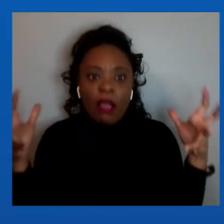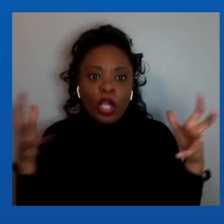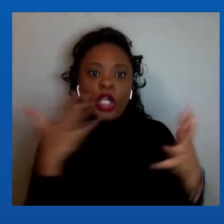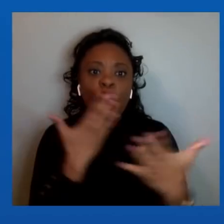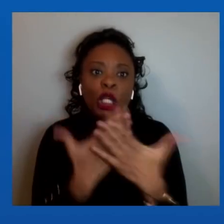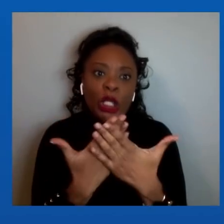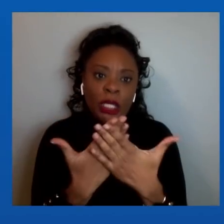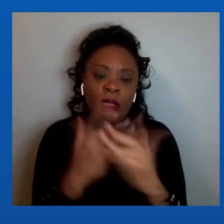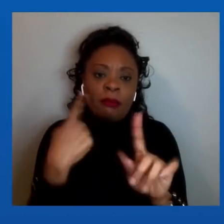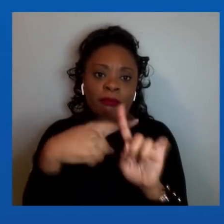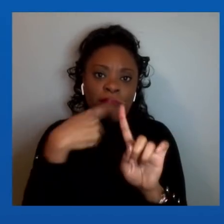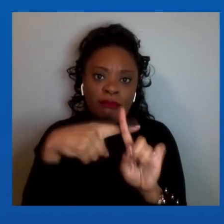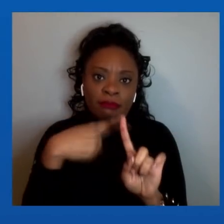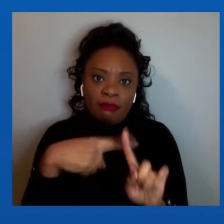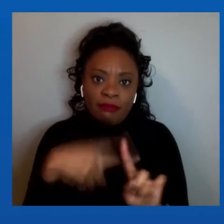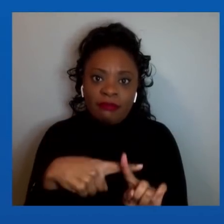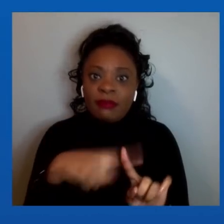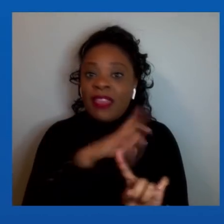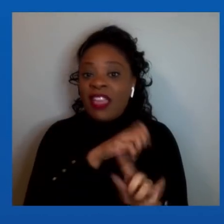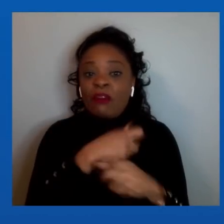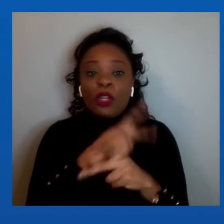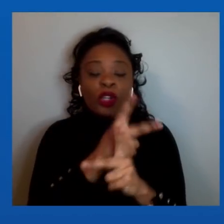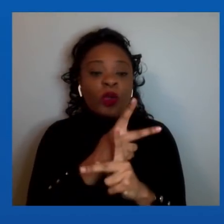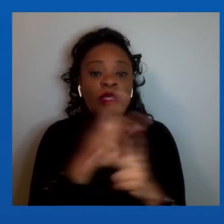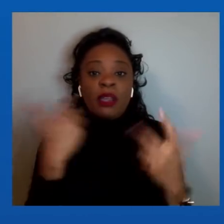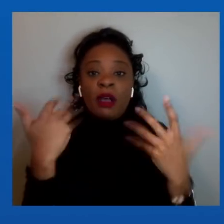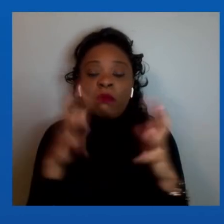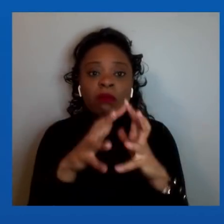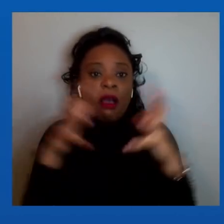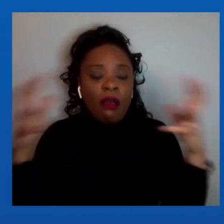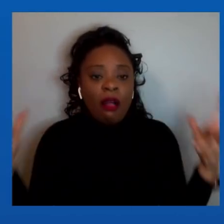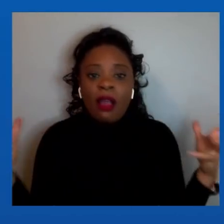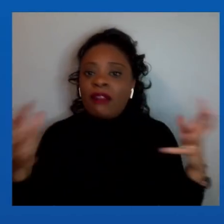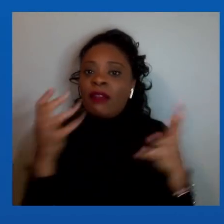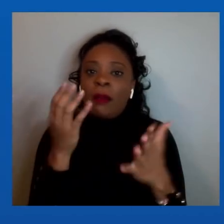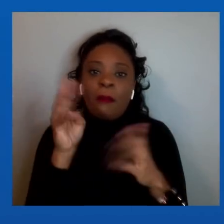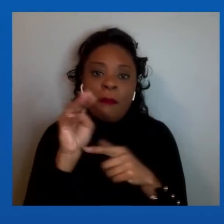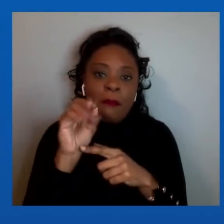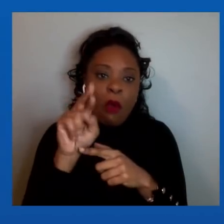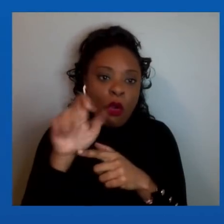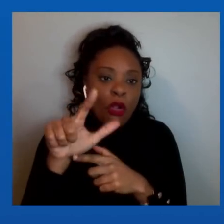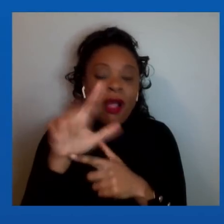They have produced profound moral and economic achievement for America.